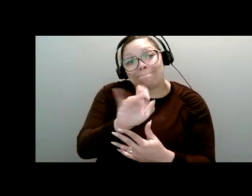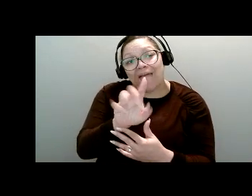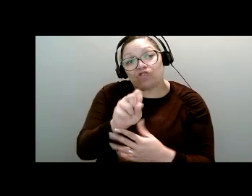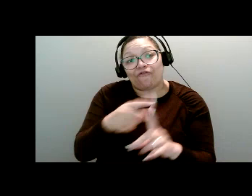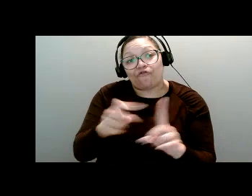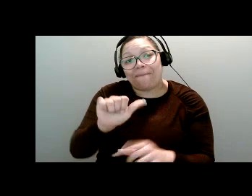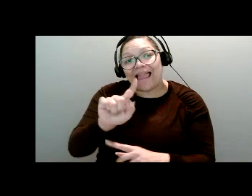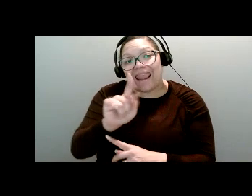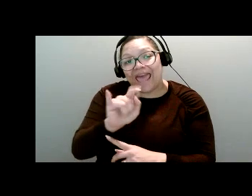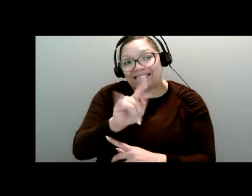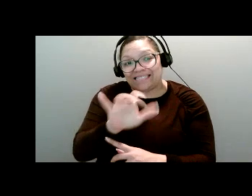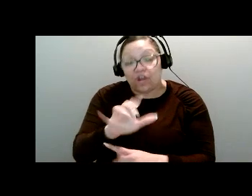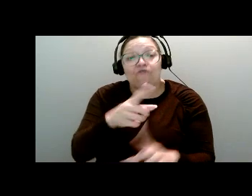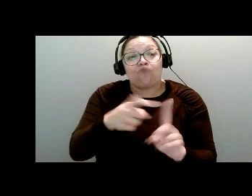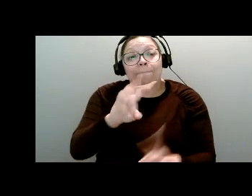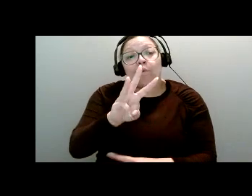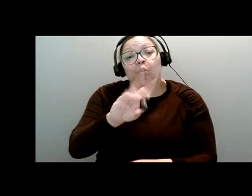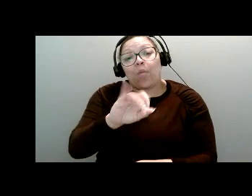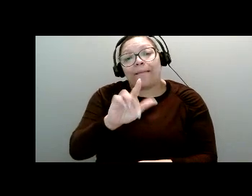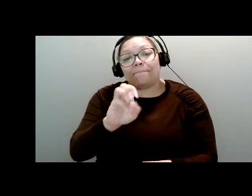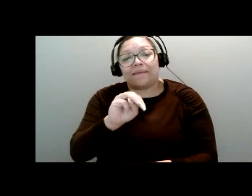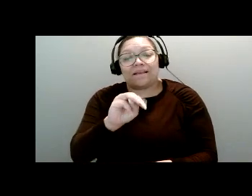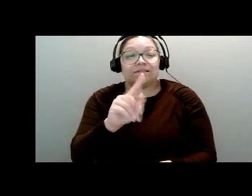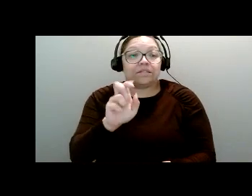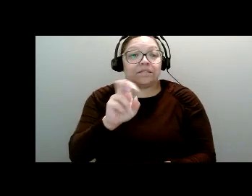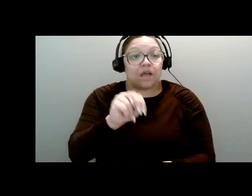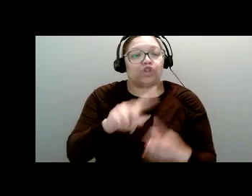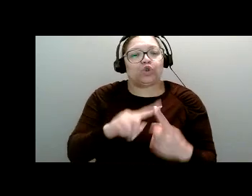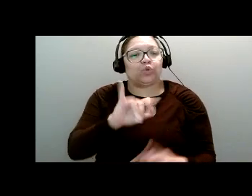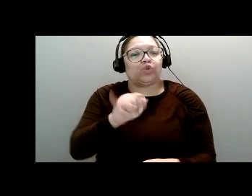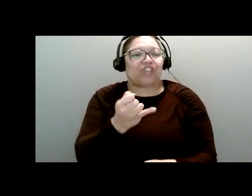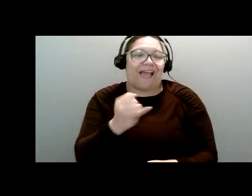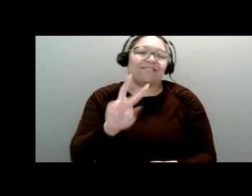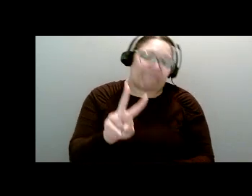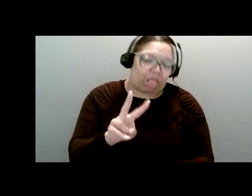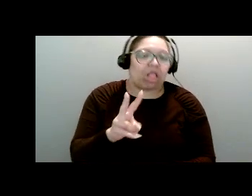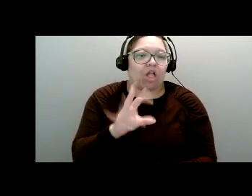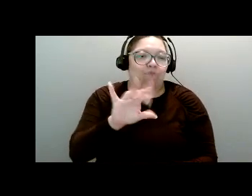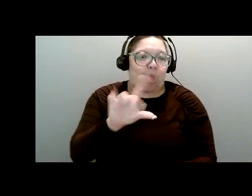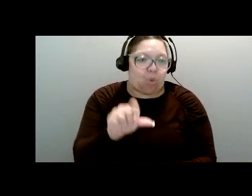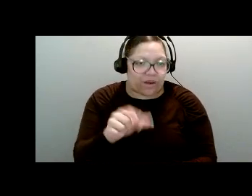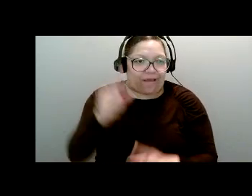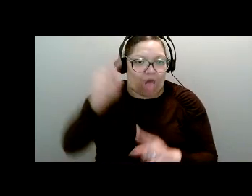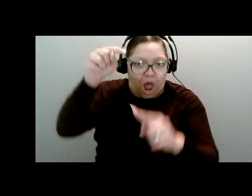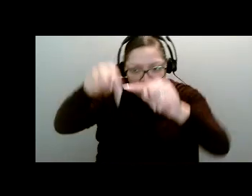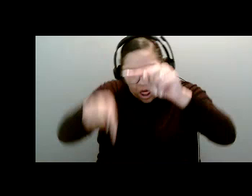North Carolina all the way down to Jacksonville, Florida. And in the bottom you see a you see a streetscape.